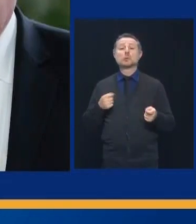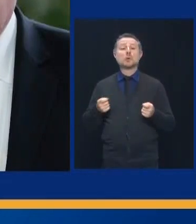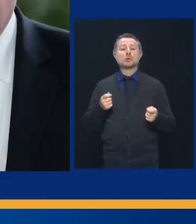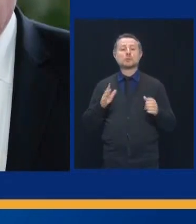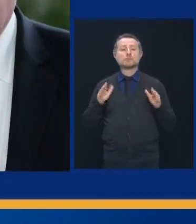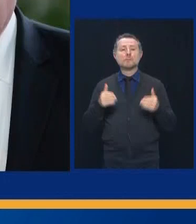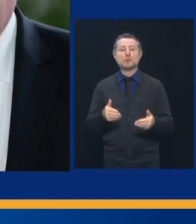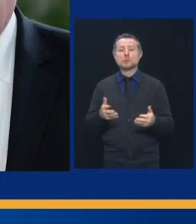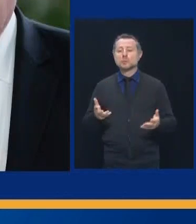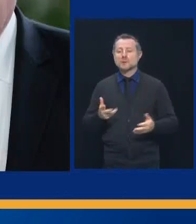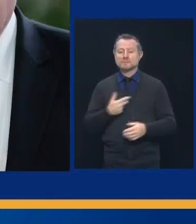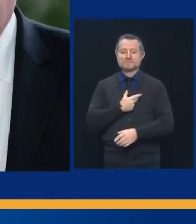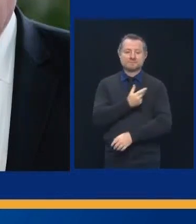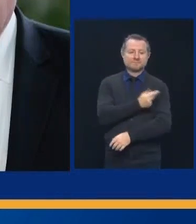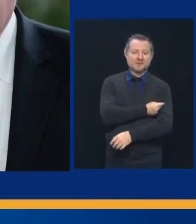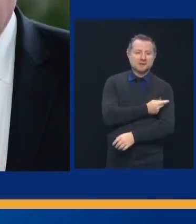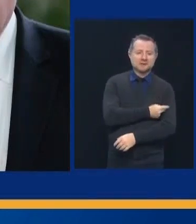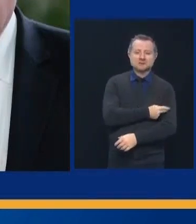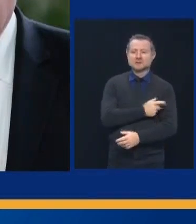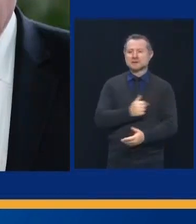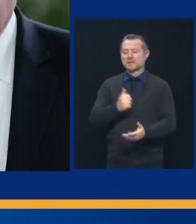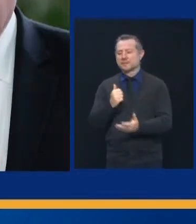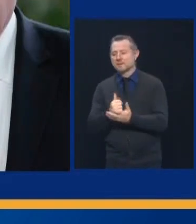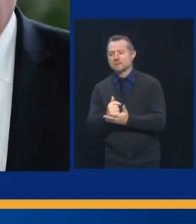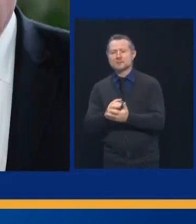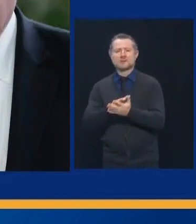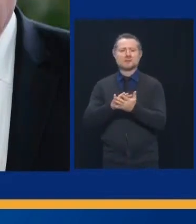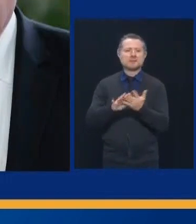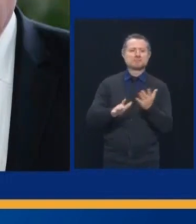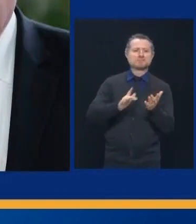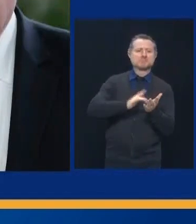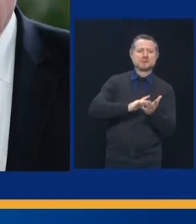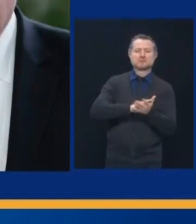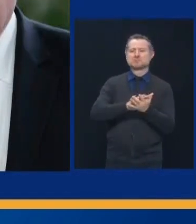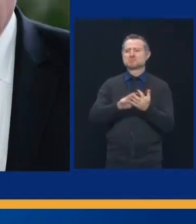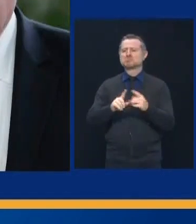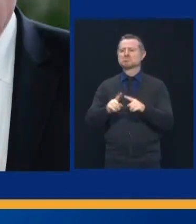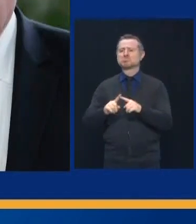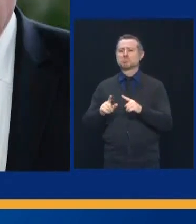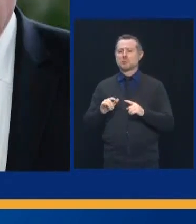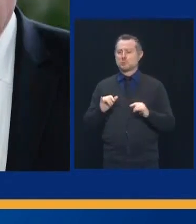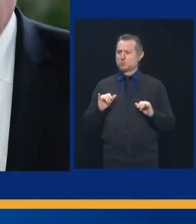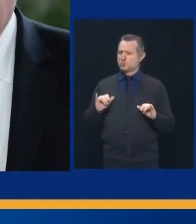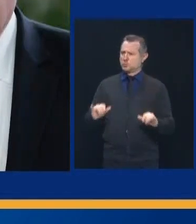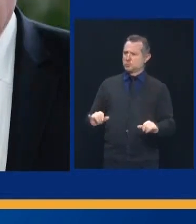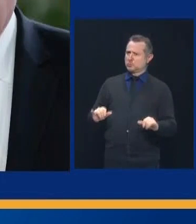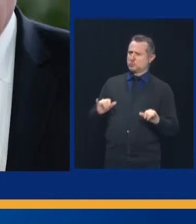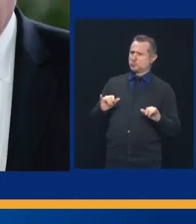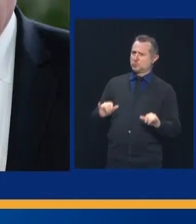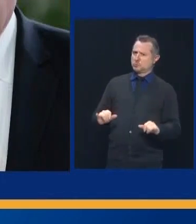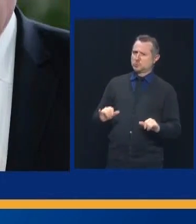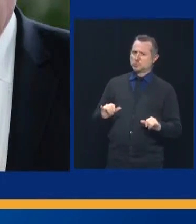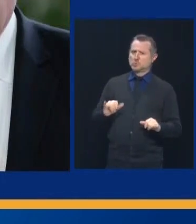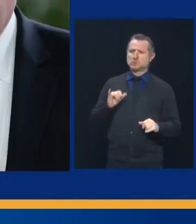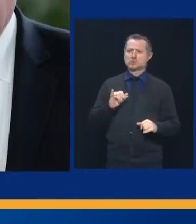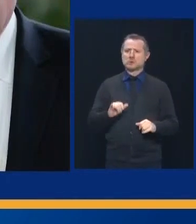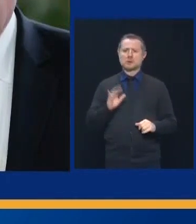PANDEMIC. WEsK?z ARE GOING TO CONTROL THE FACT THAT WE GIVE VACCINES,